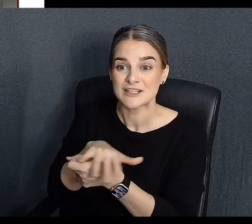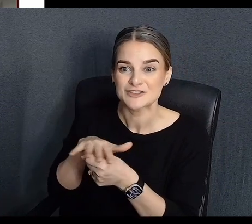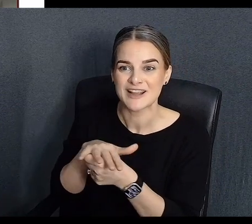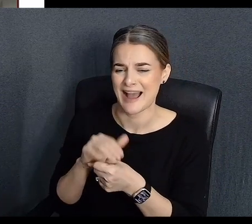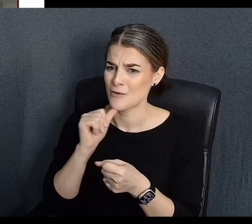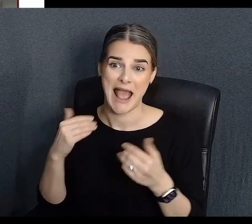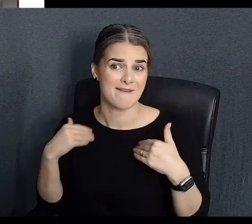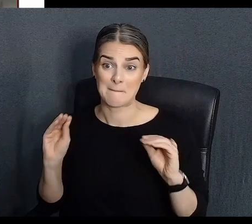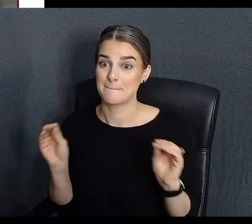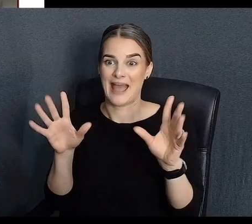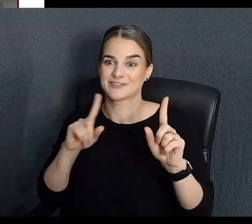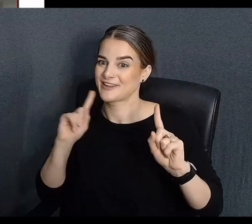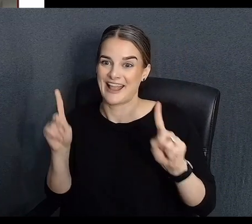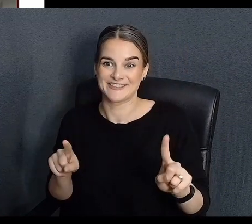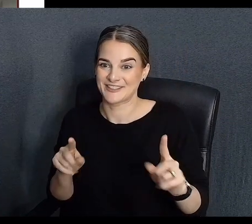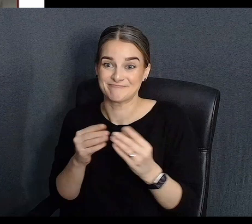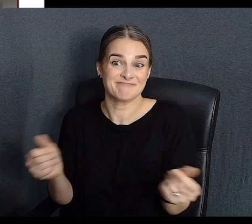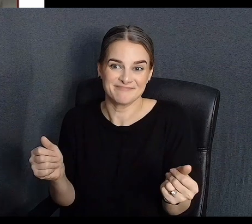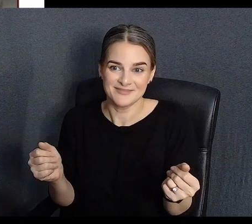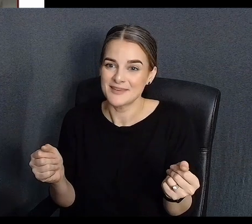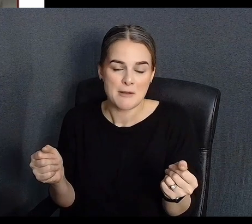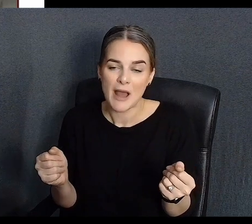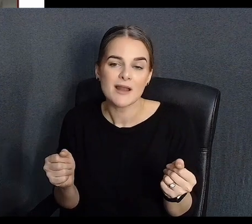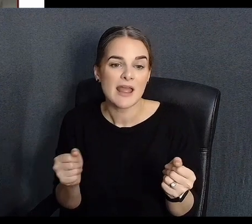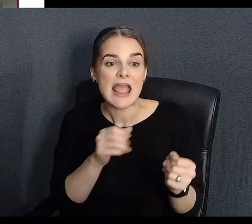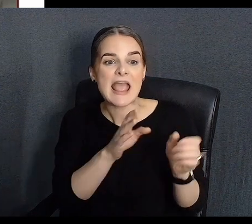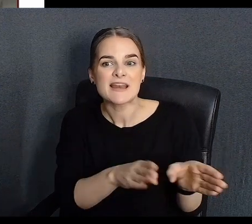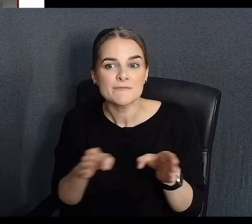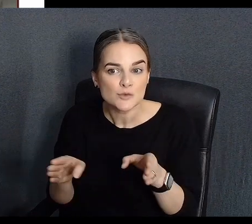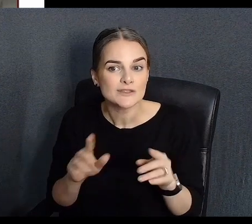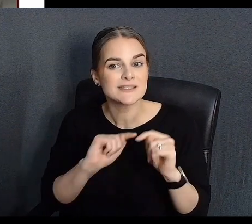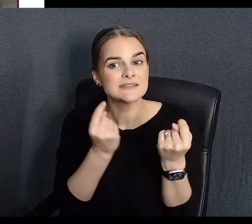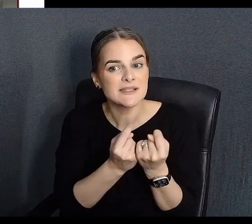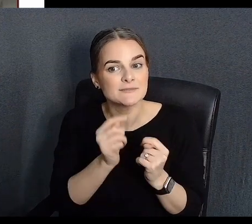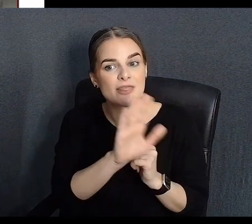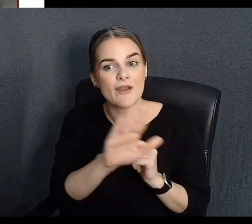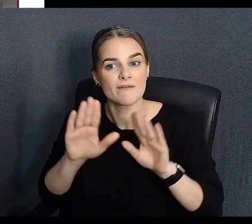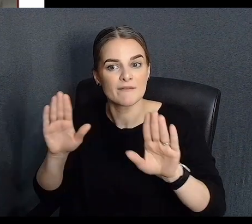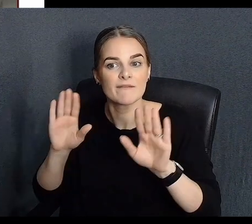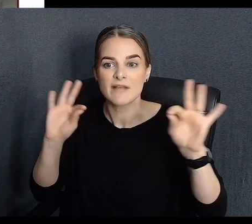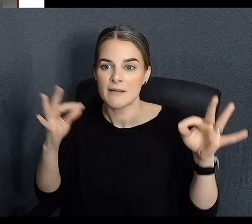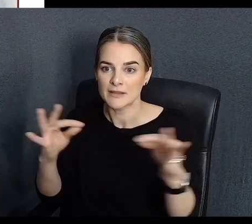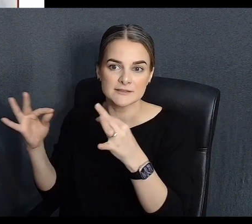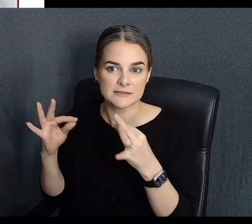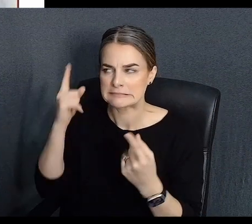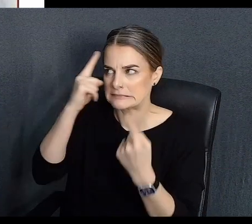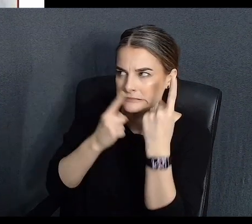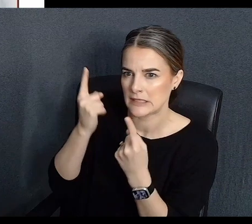are things that individuals, and their teams, and families should consider when maybe working with schools for funding.